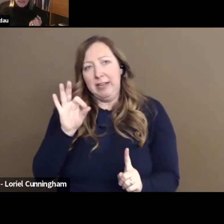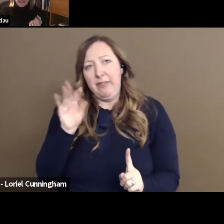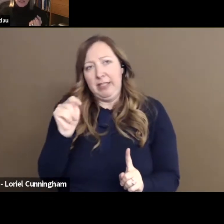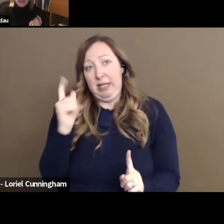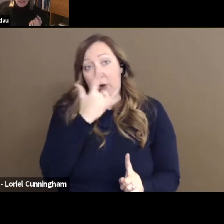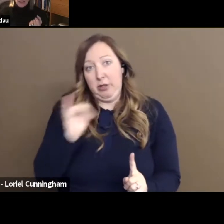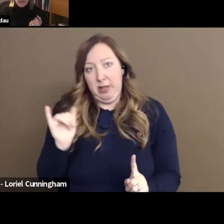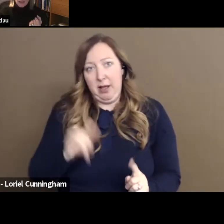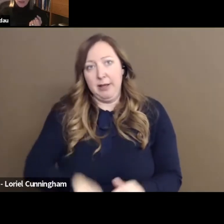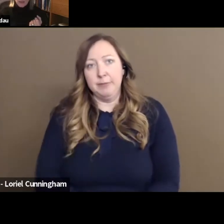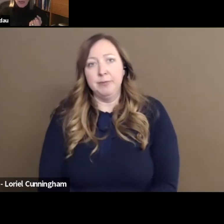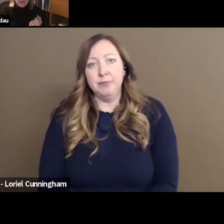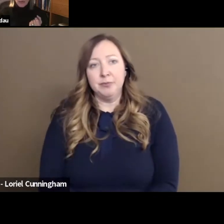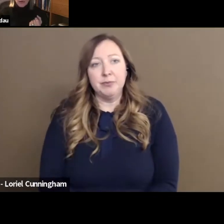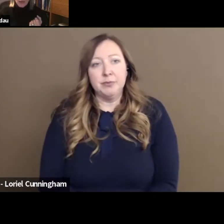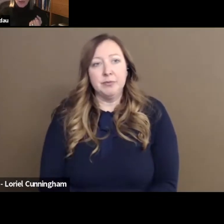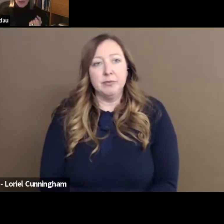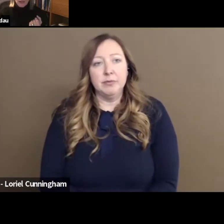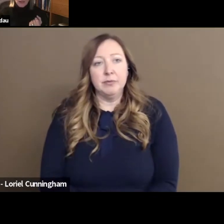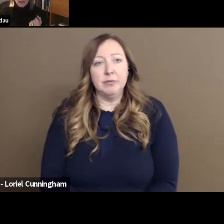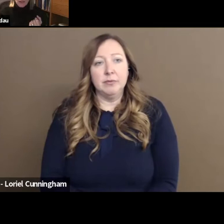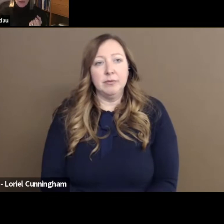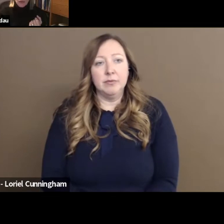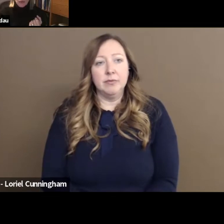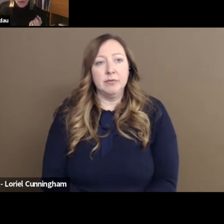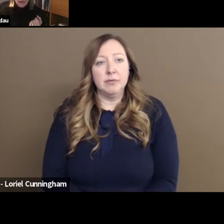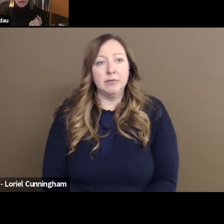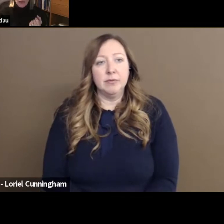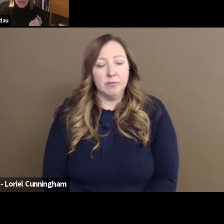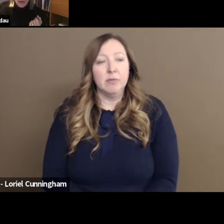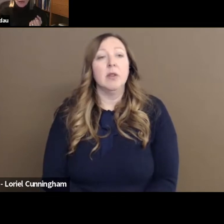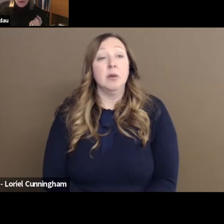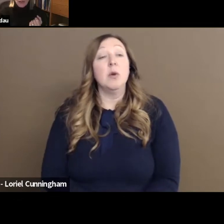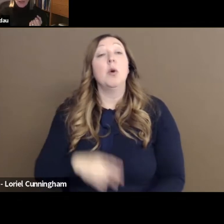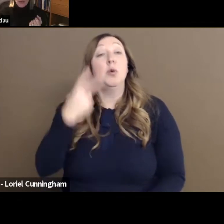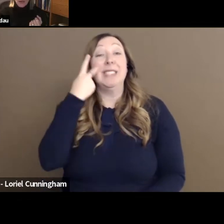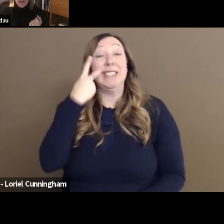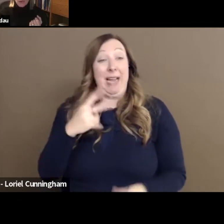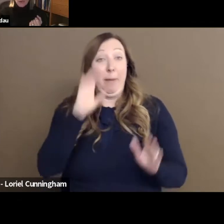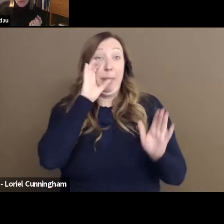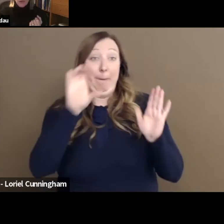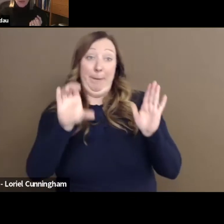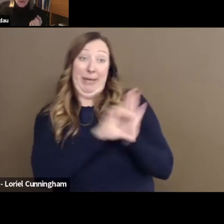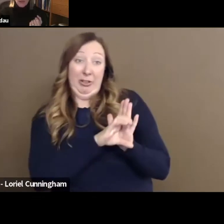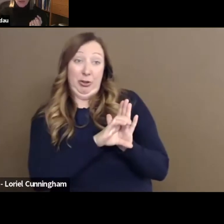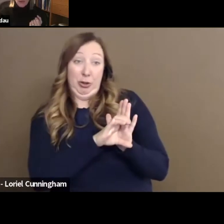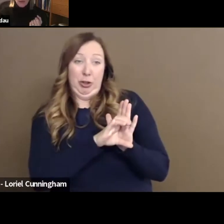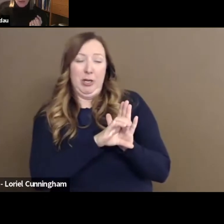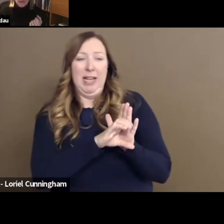here it's actually made up of you can see there are two black triangles and